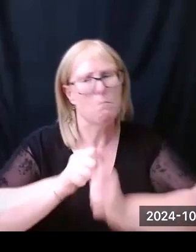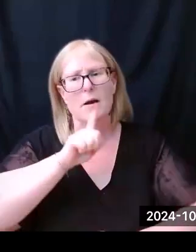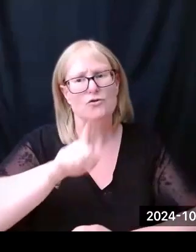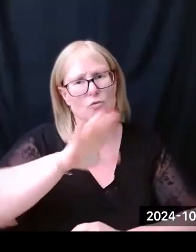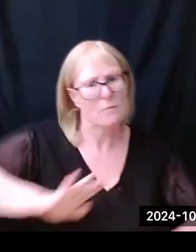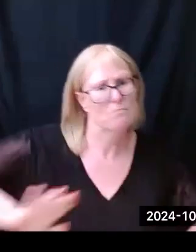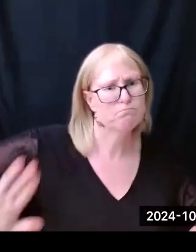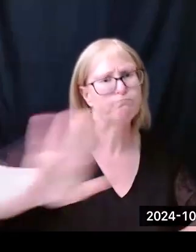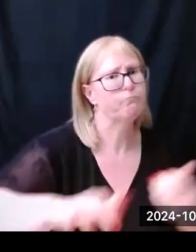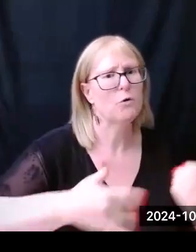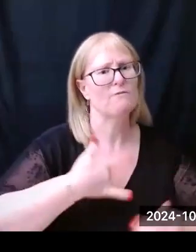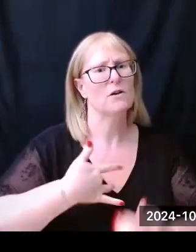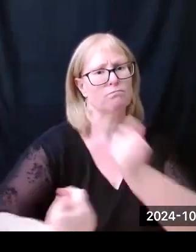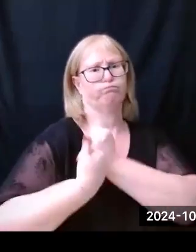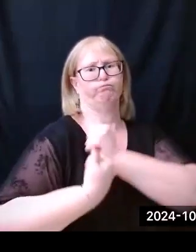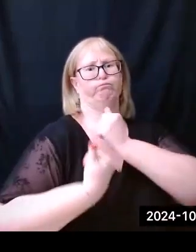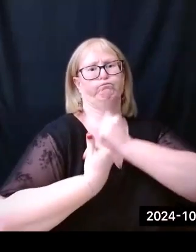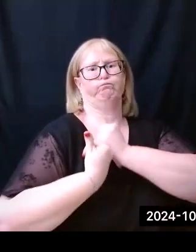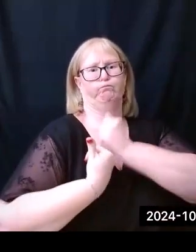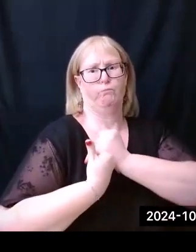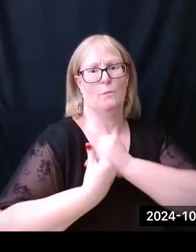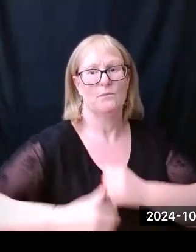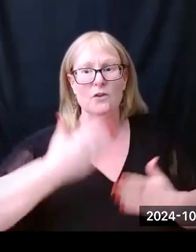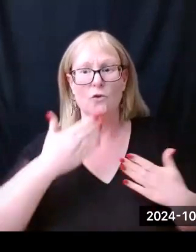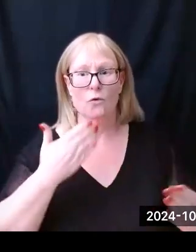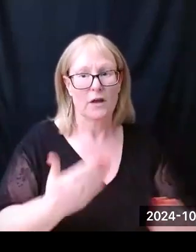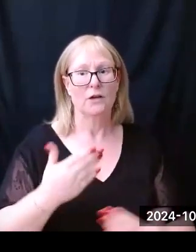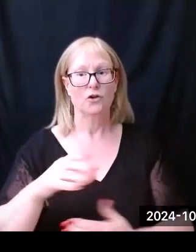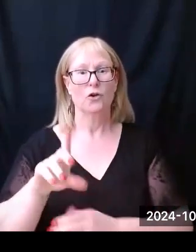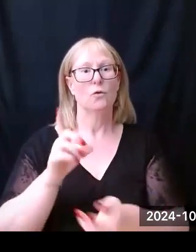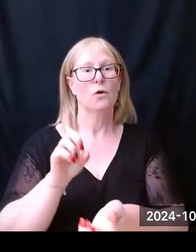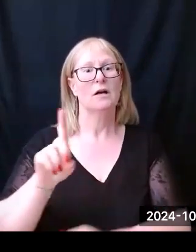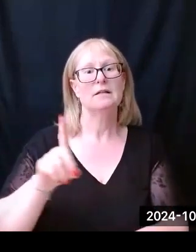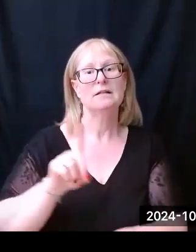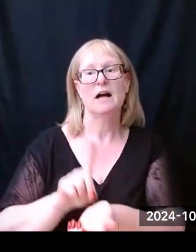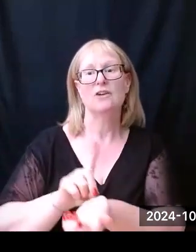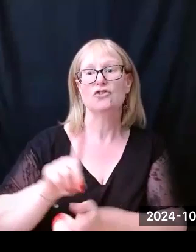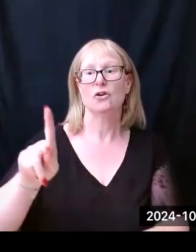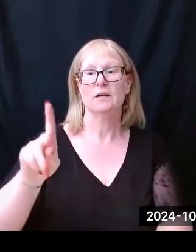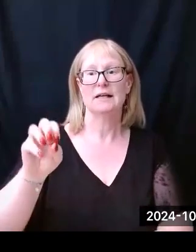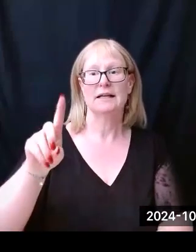So again, appreciation to Dr. Ketter, who you will hear from, and he will be introduced to you.